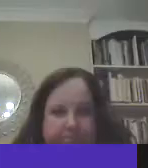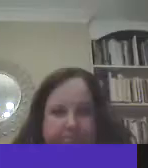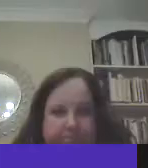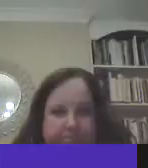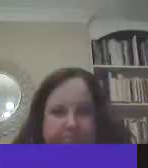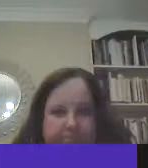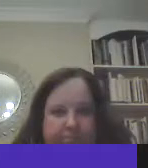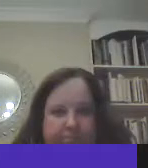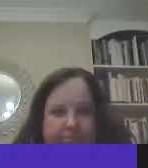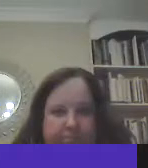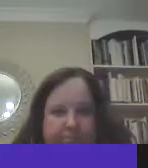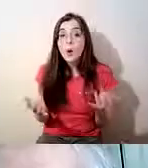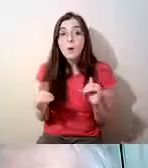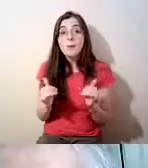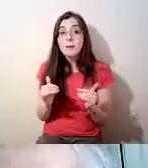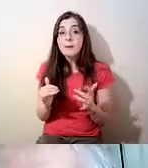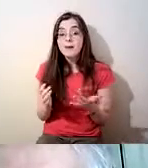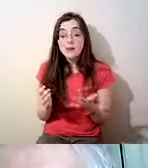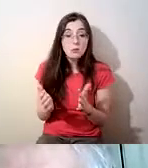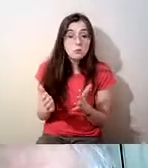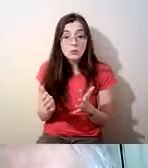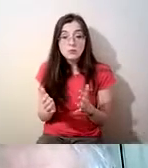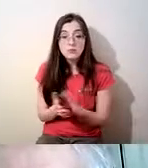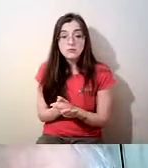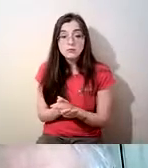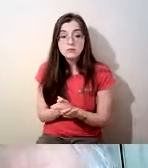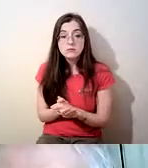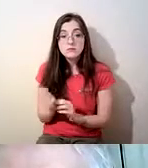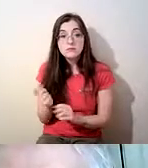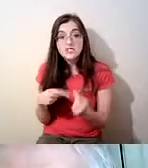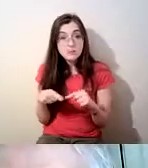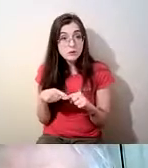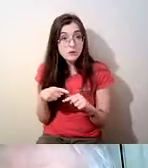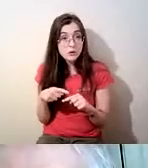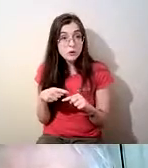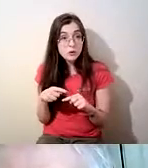or maybe before that i mean maybe some of you might need some time to prepare